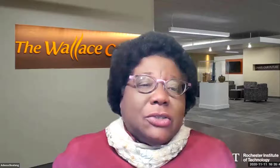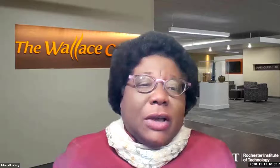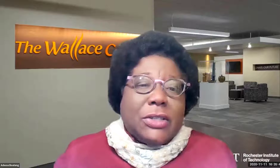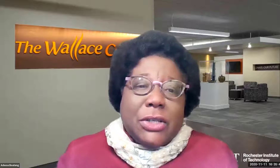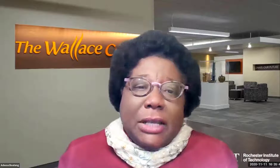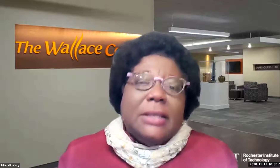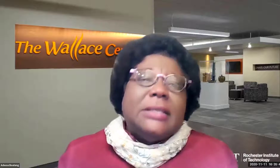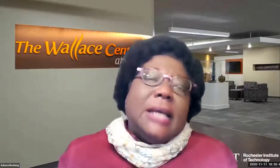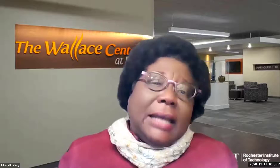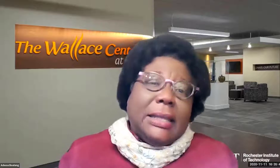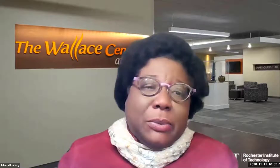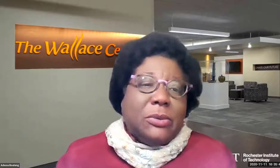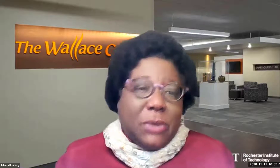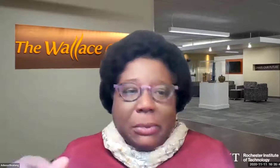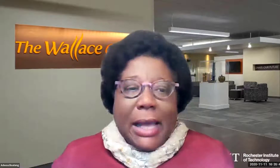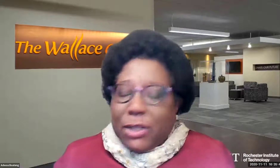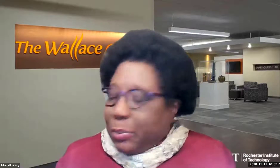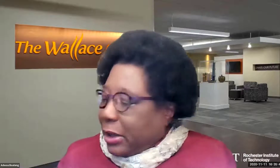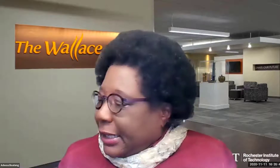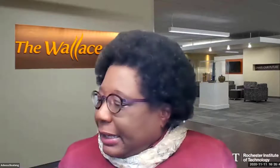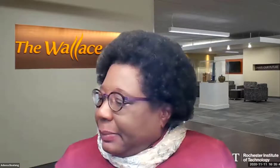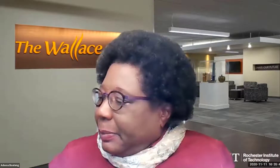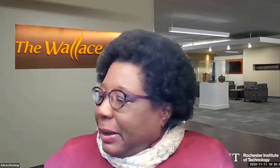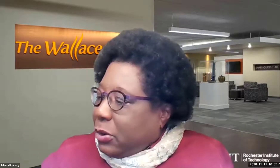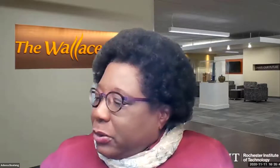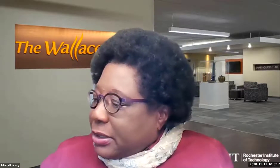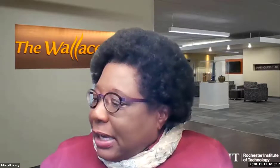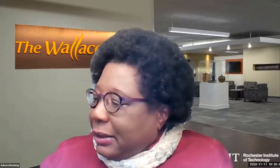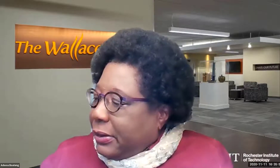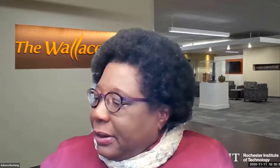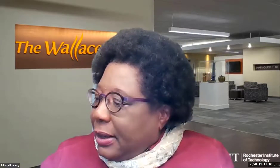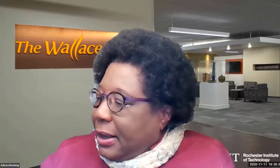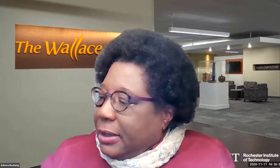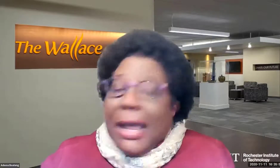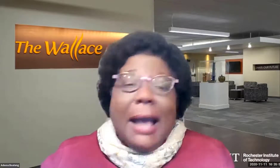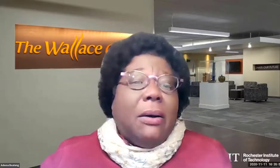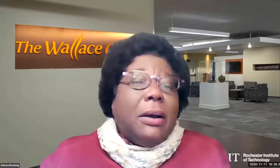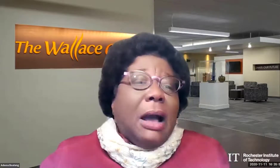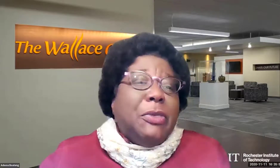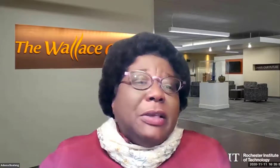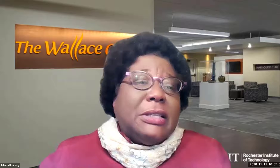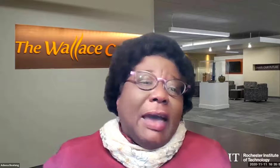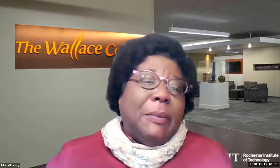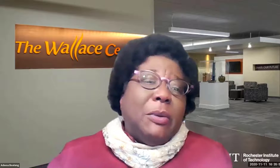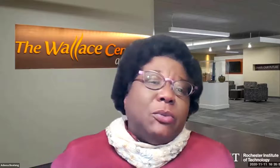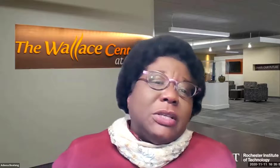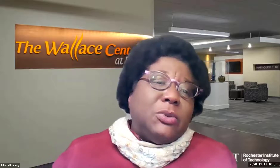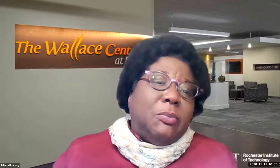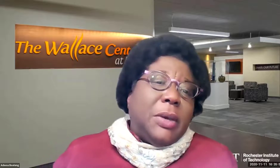brought that up about Google Scholar. Now, couple things to happen, since we've been